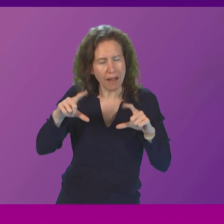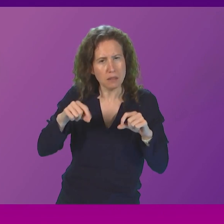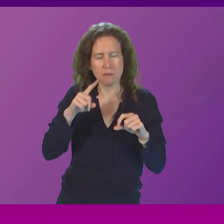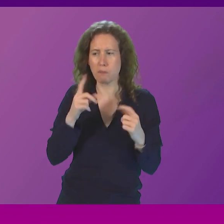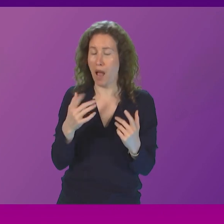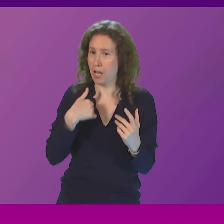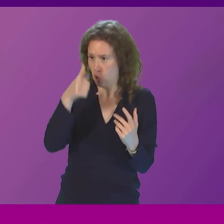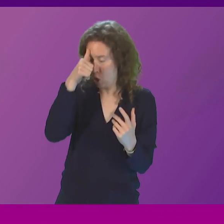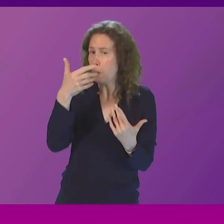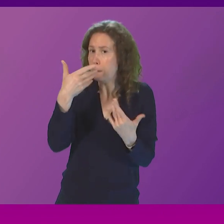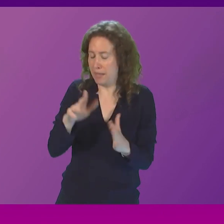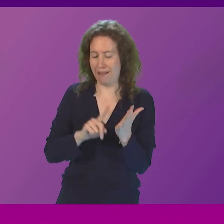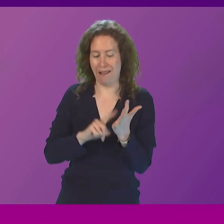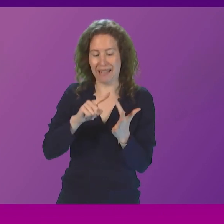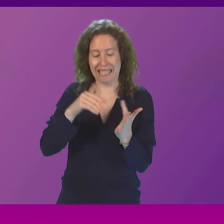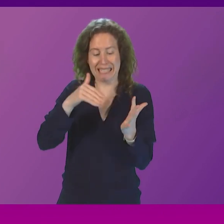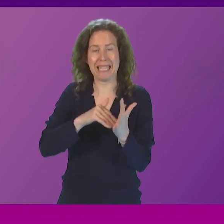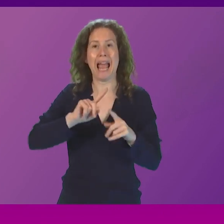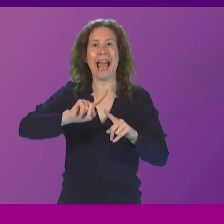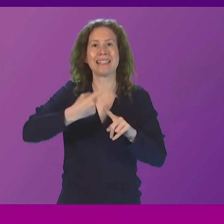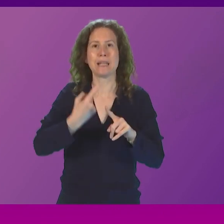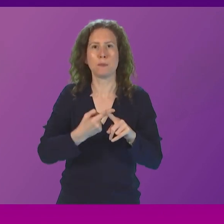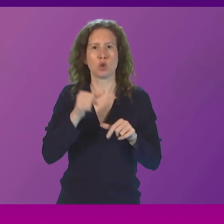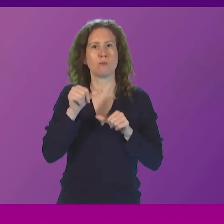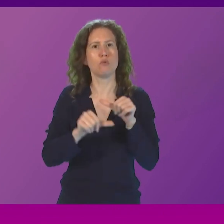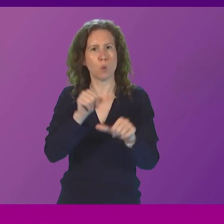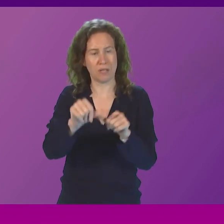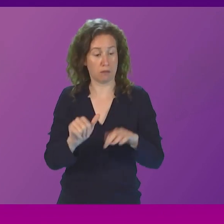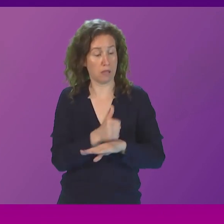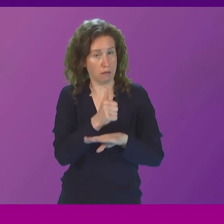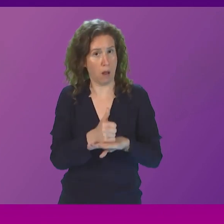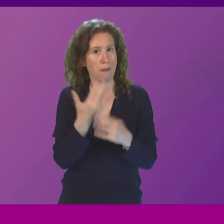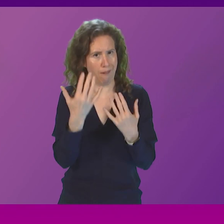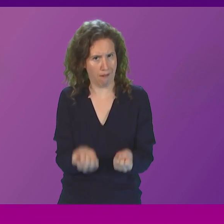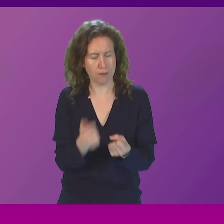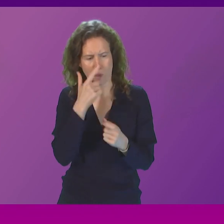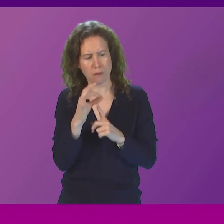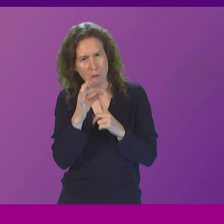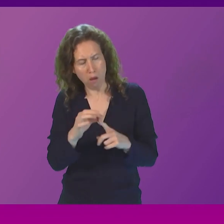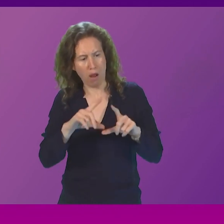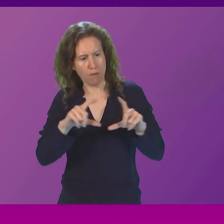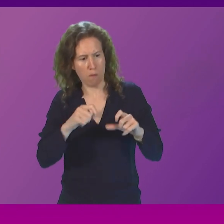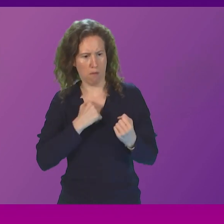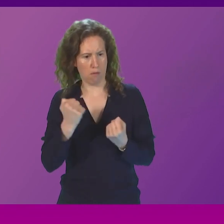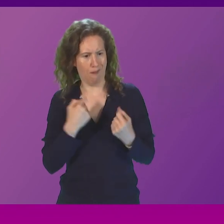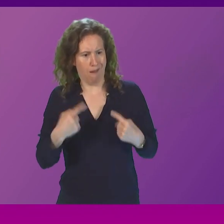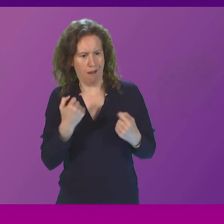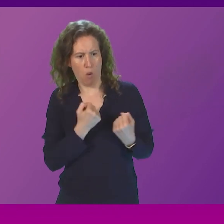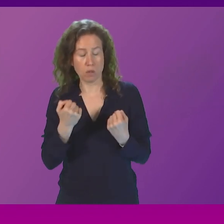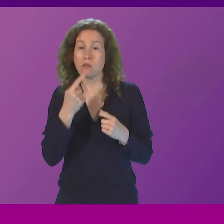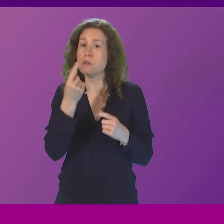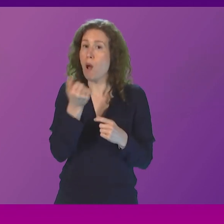an LEZ exemptions process has been put in place and that a number of time-limited exemptions